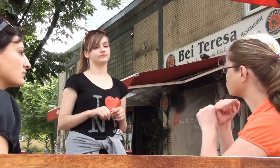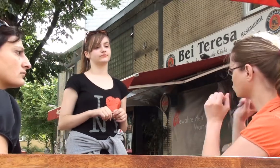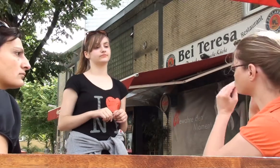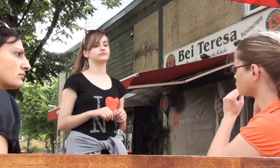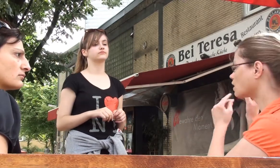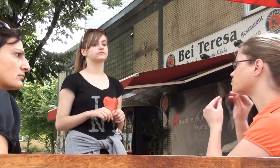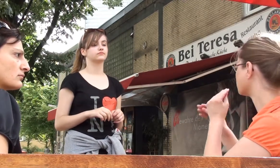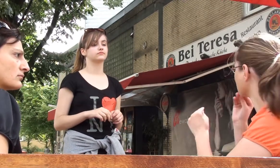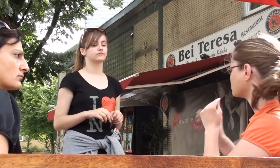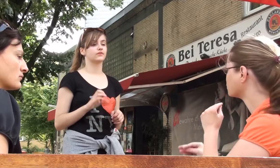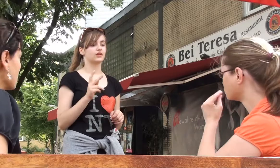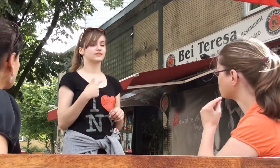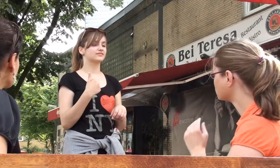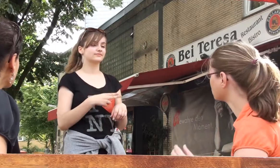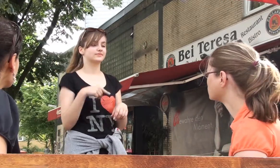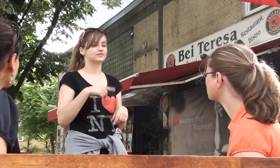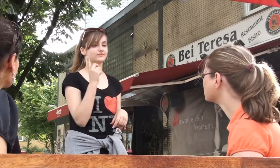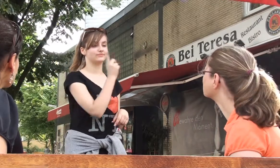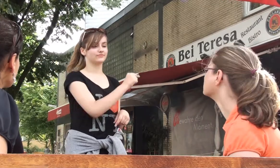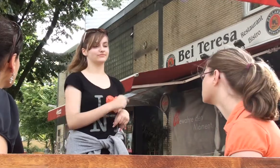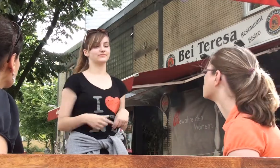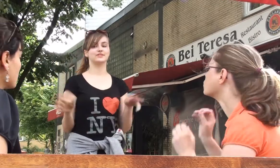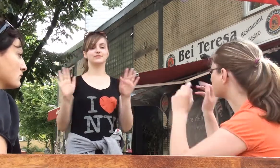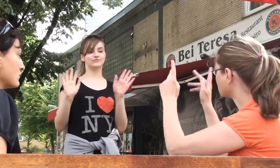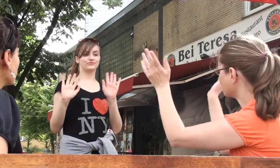No problem, i will let her know. Sorry I have to go - Bye.